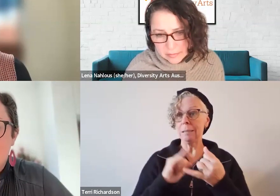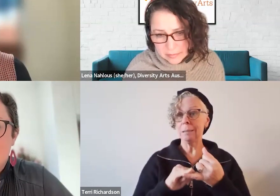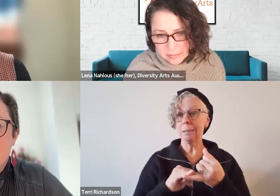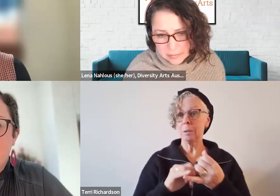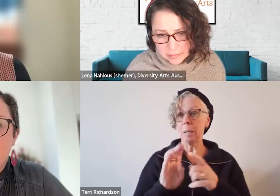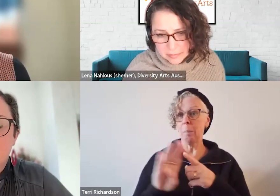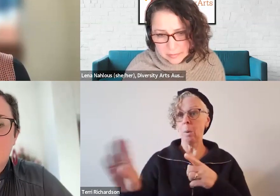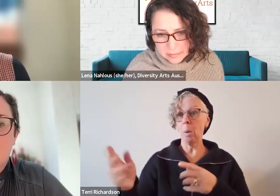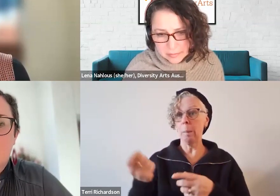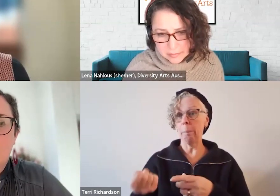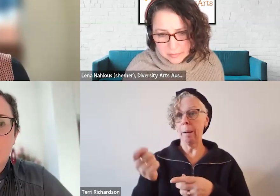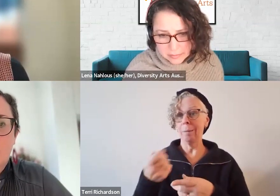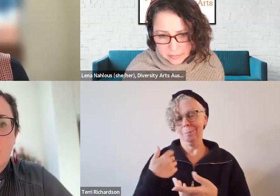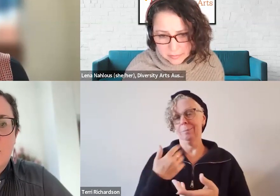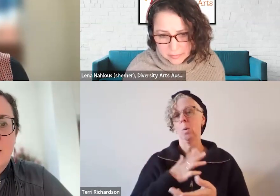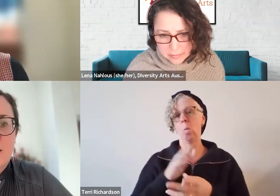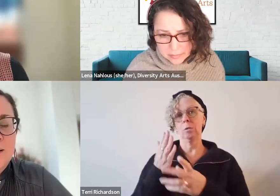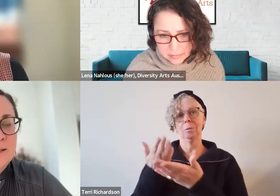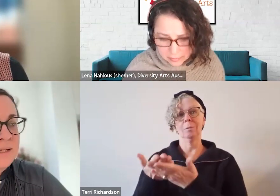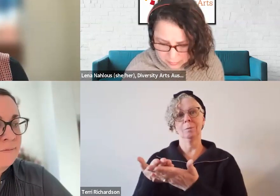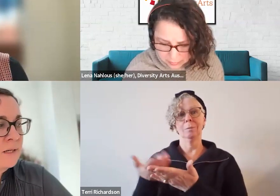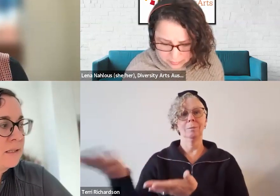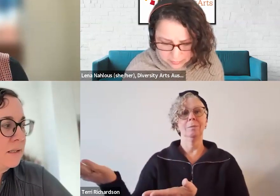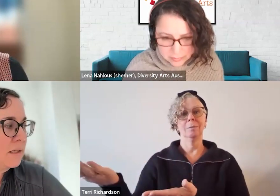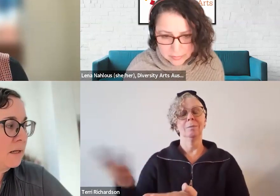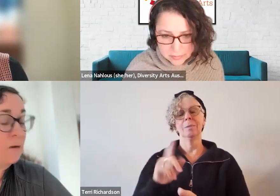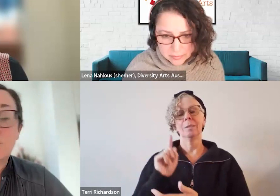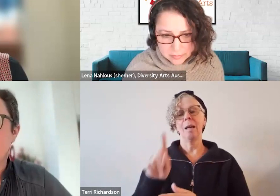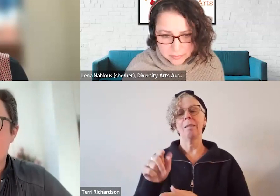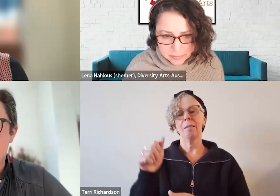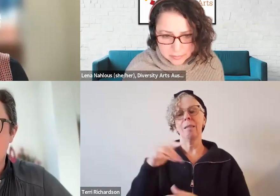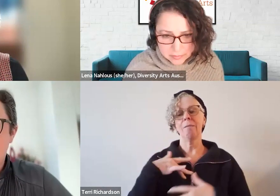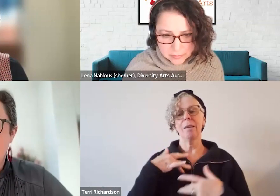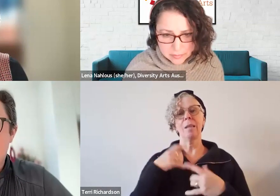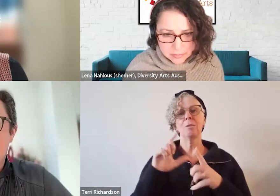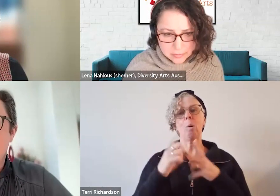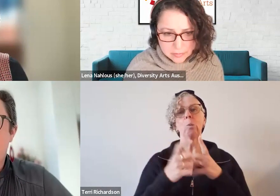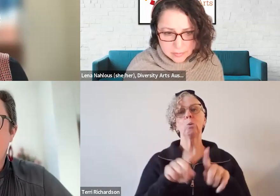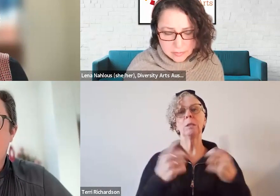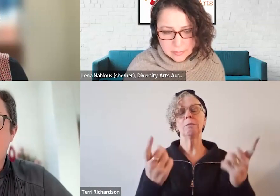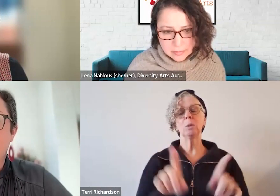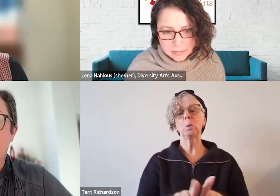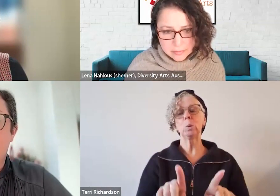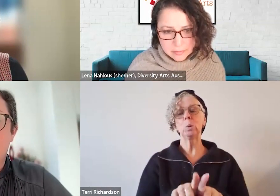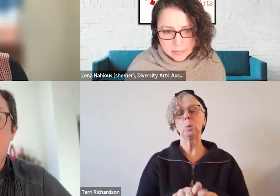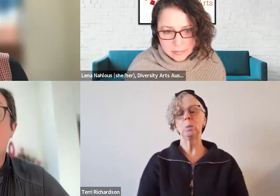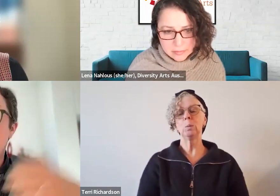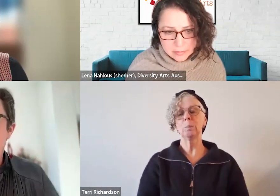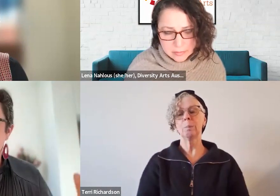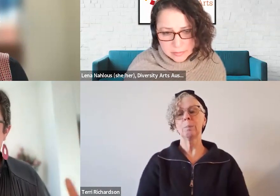Also, I think there's a difference... there's a cultural difference in being appointed to